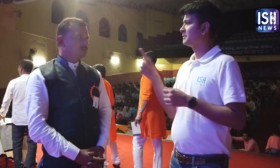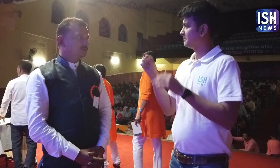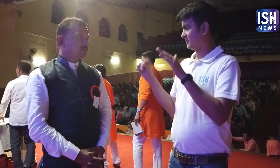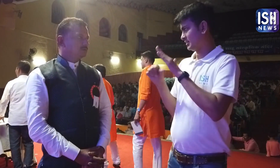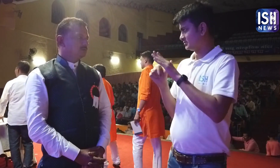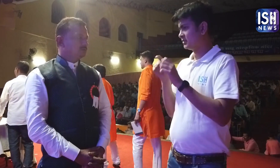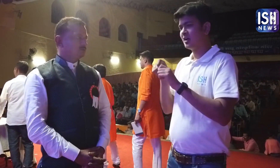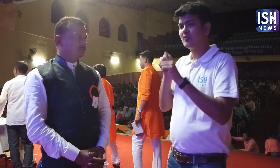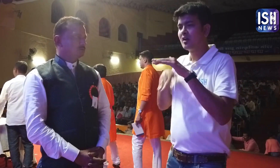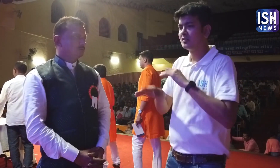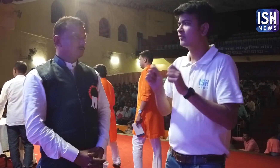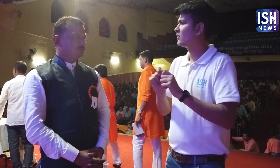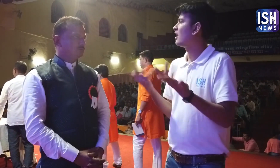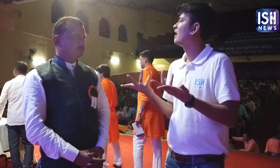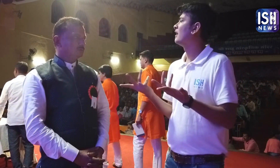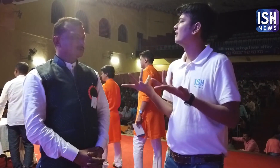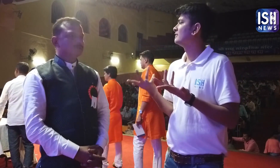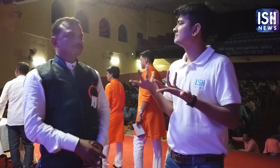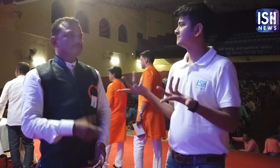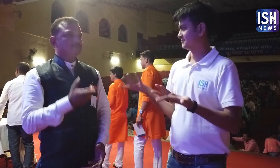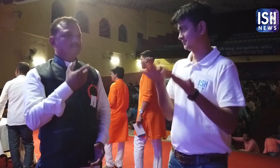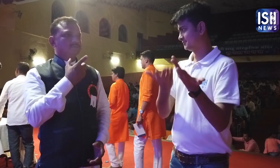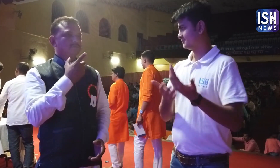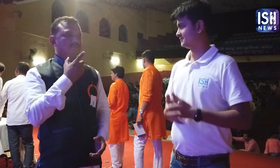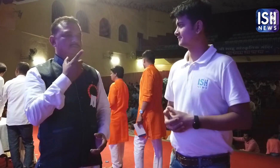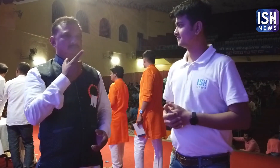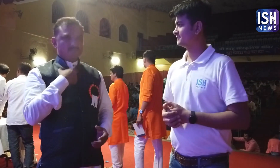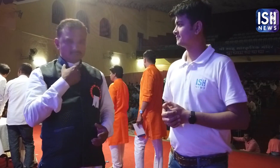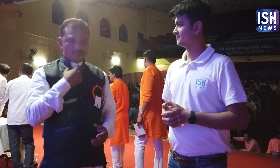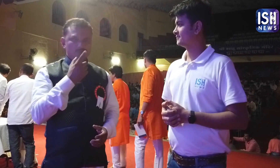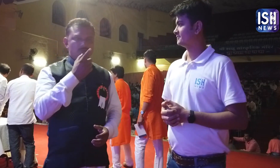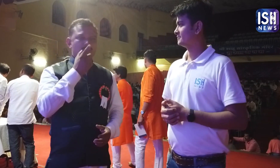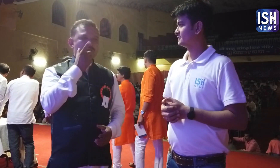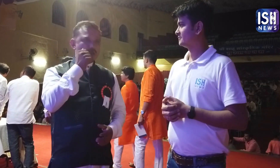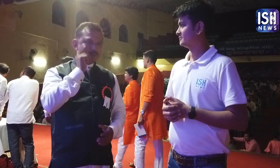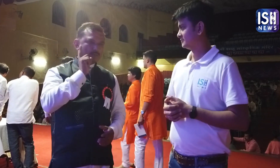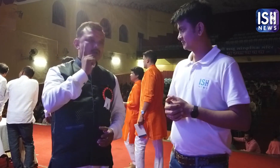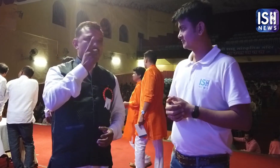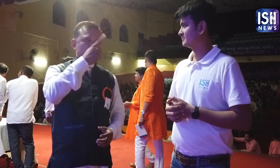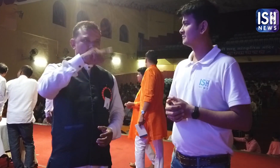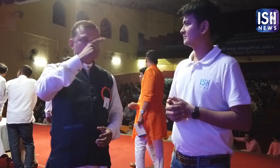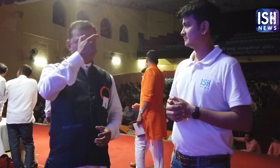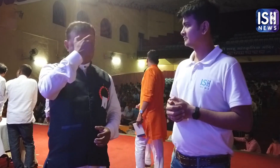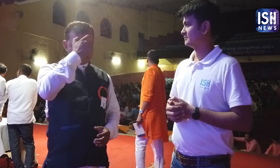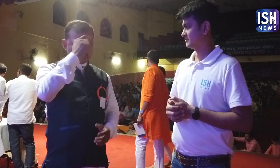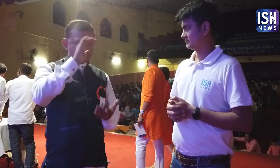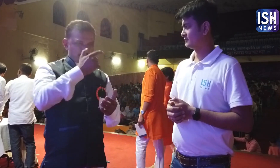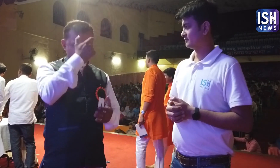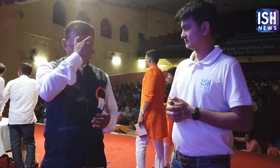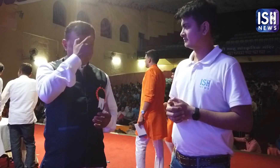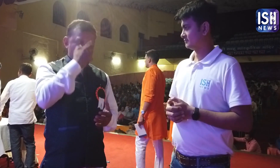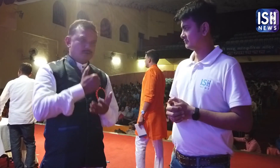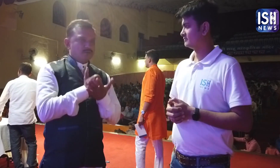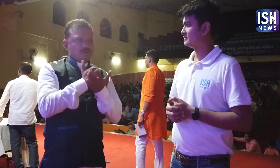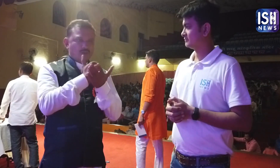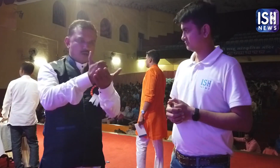What are your duties as President? When Deaf people have any problems, we help to solve it.